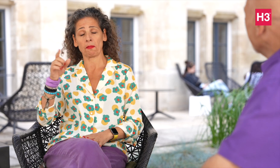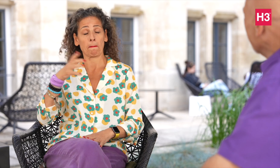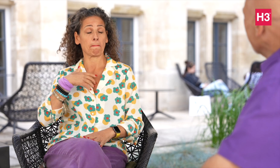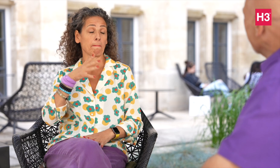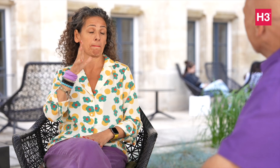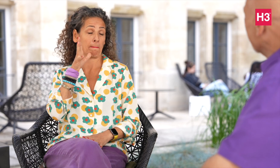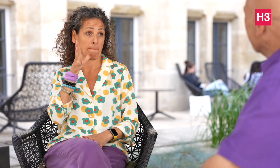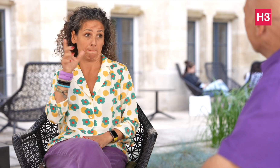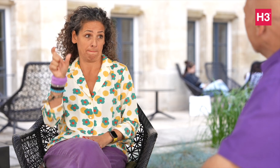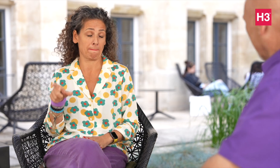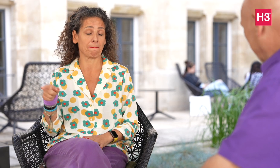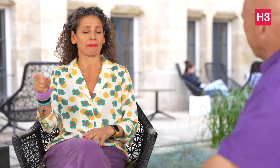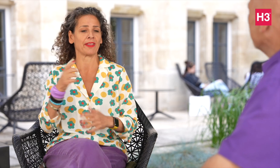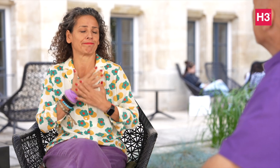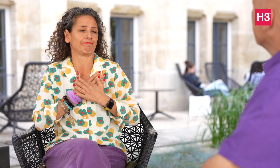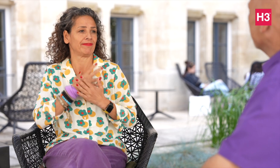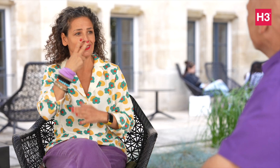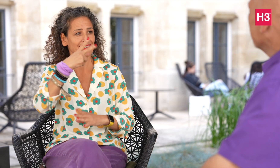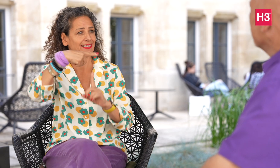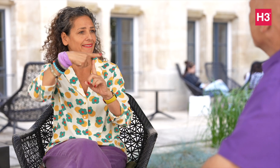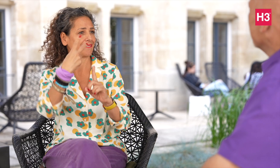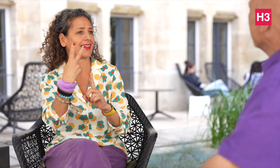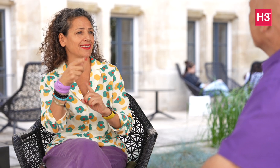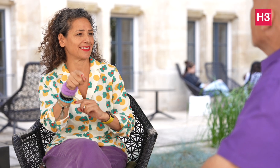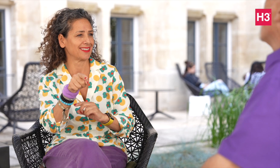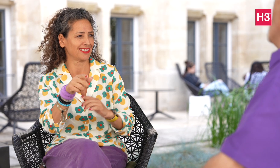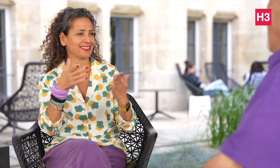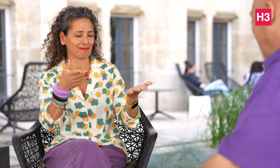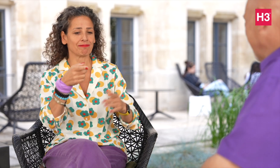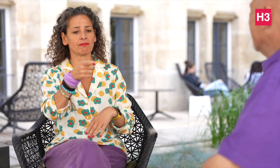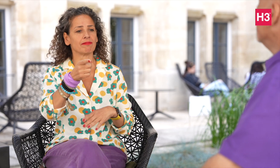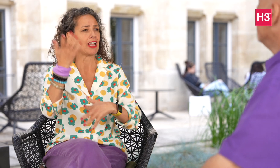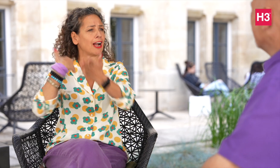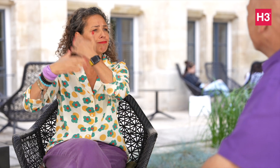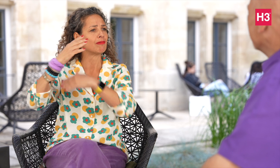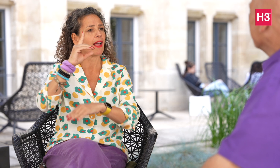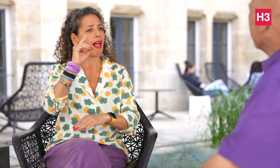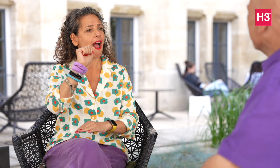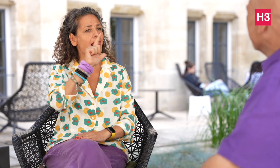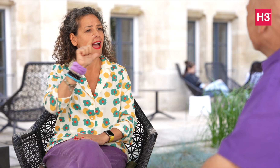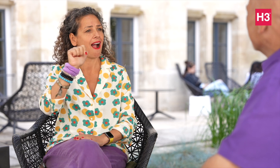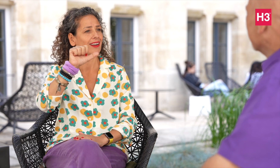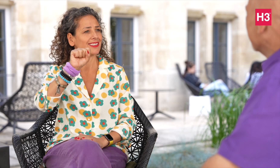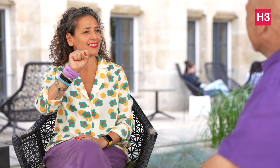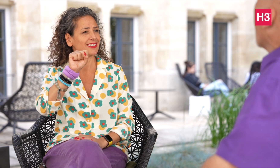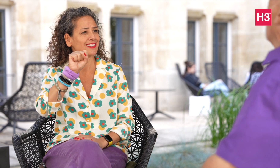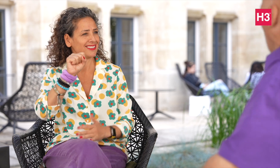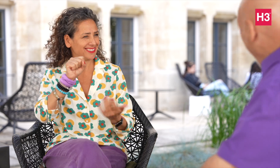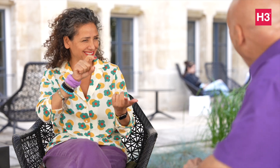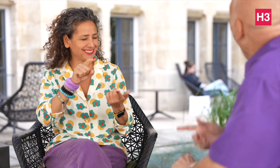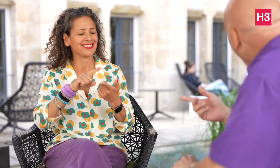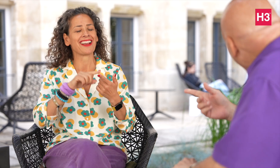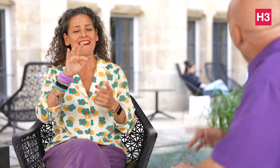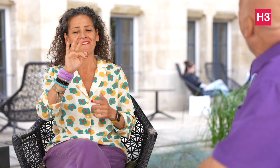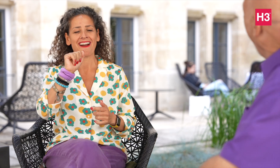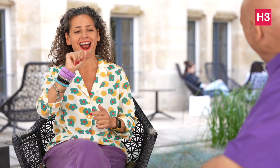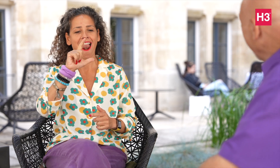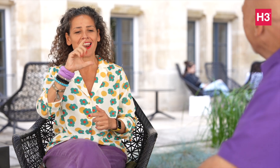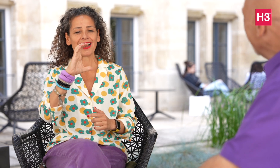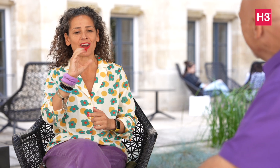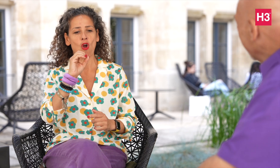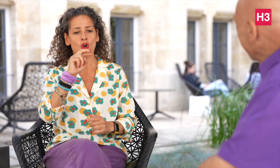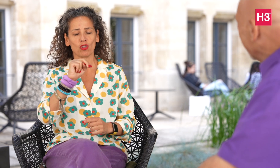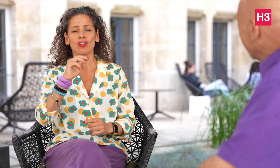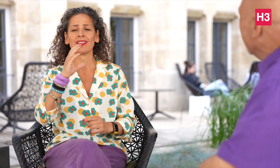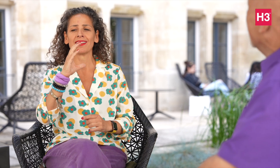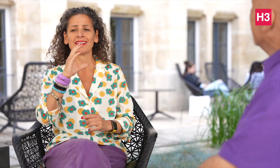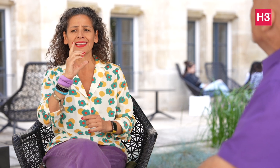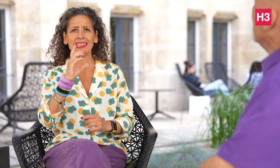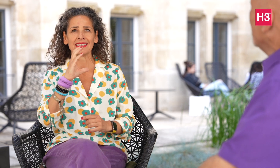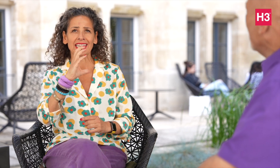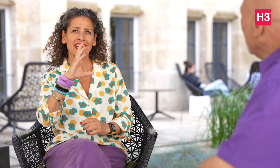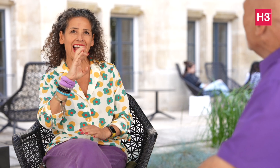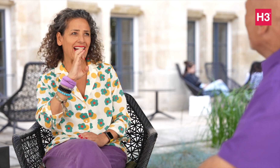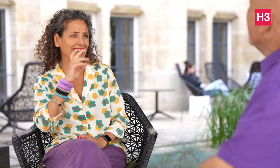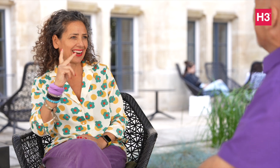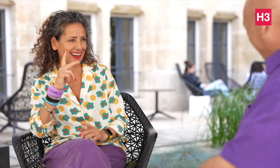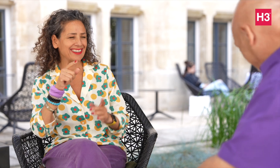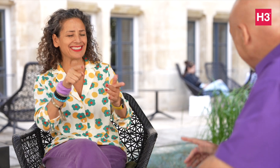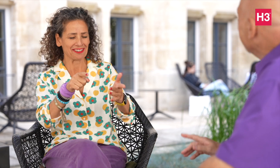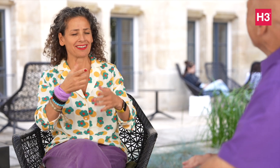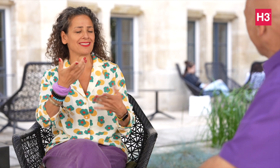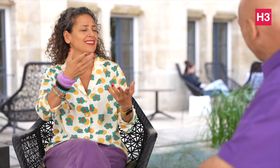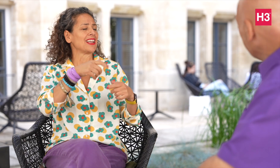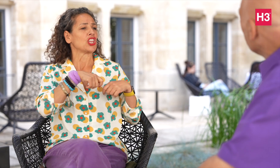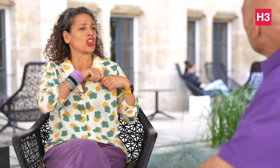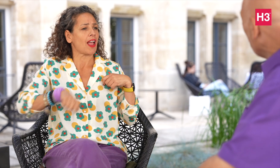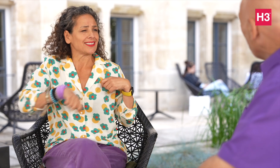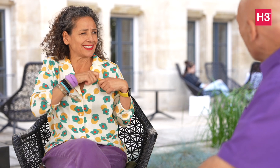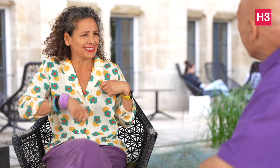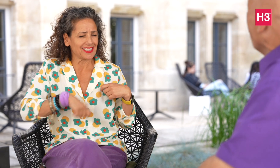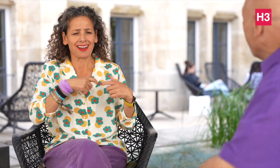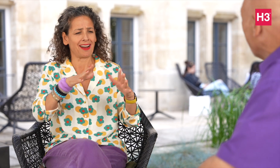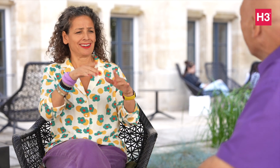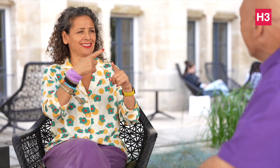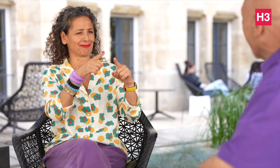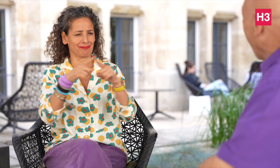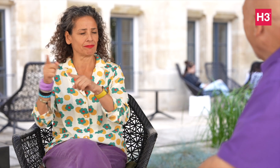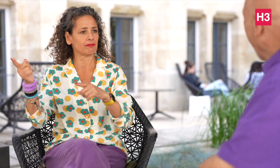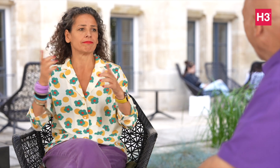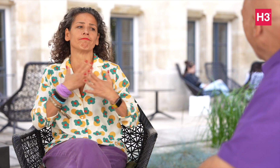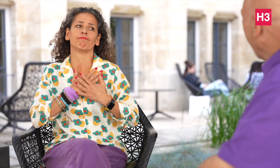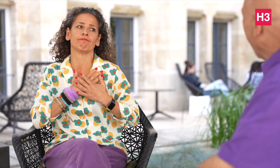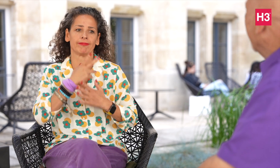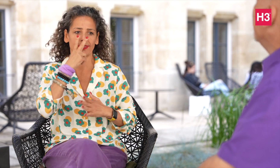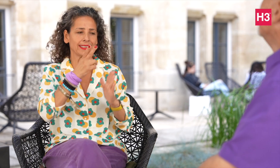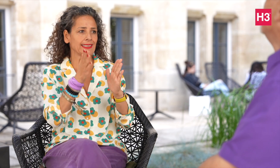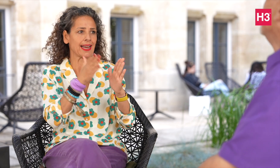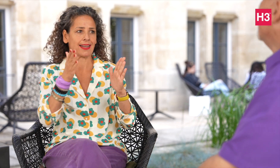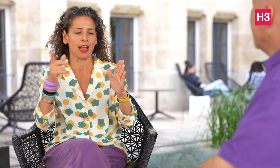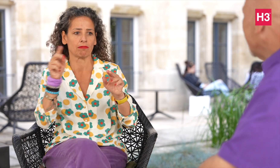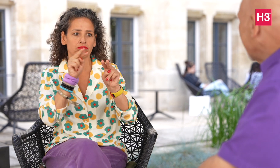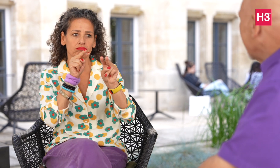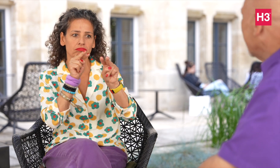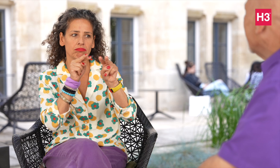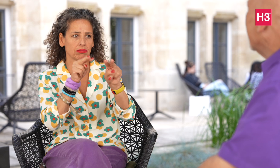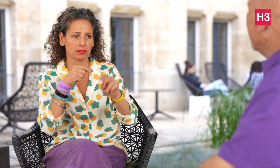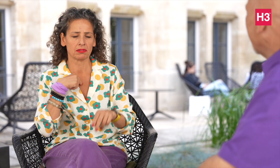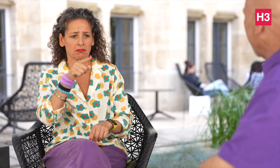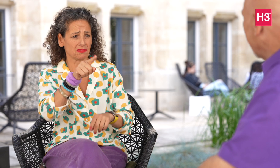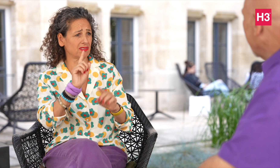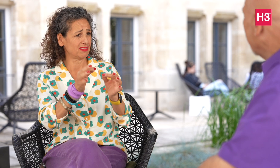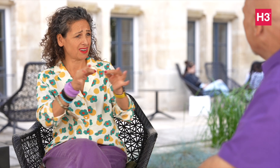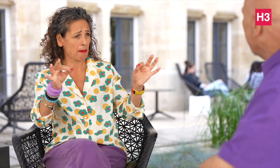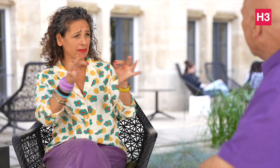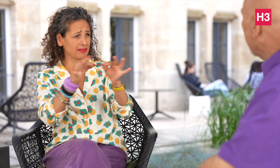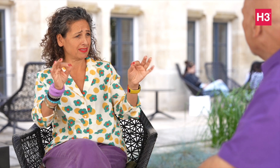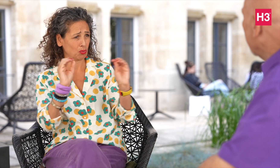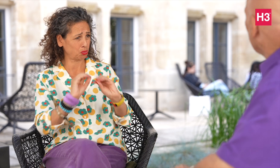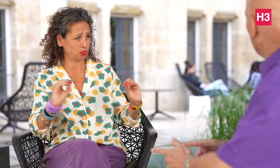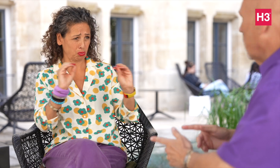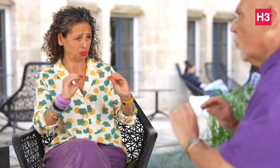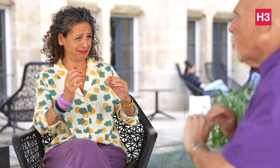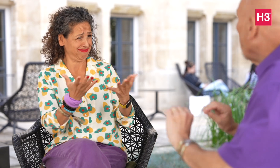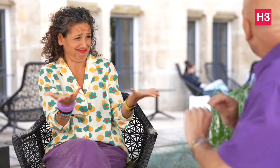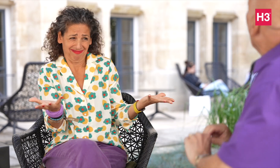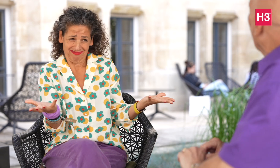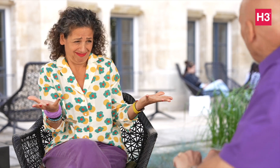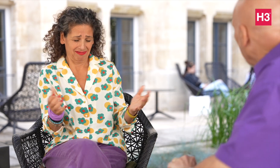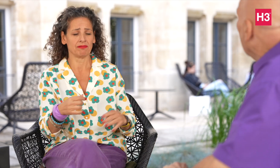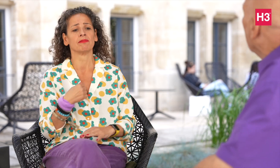My mom loved watching Dallas, Falcon Crest, and other TV shows without subtitles,